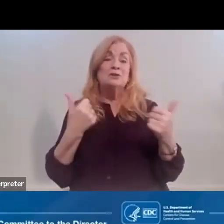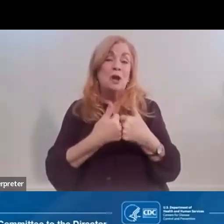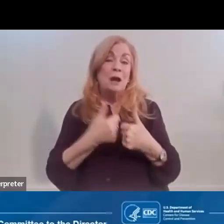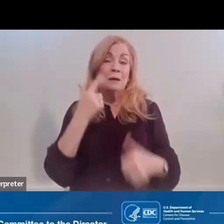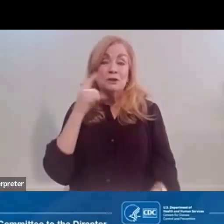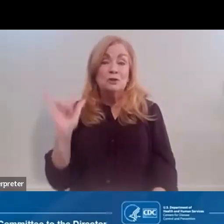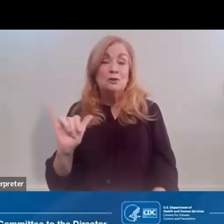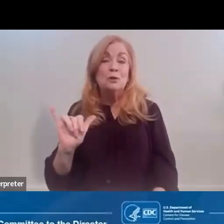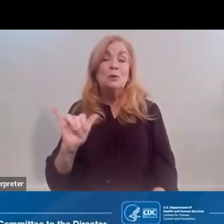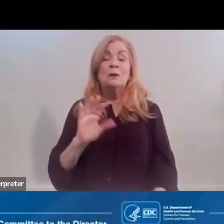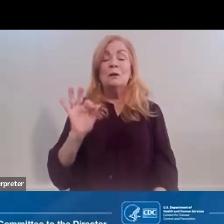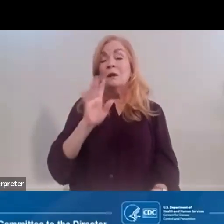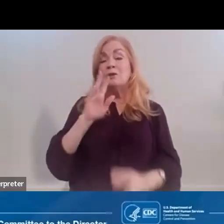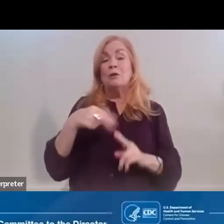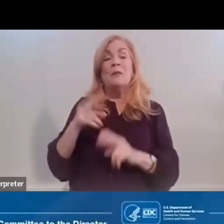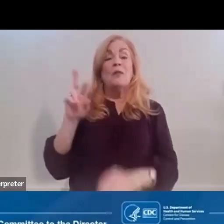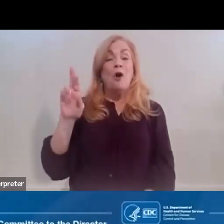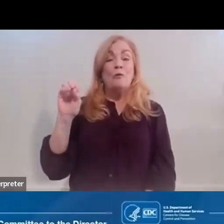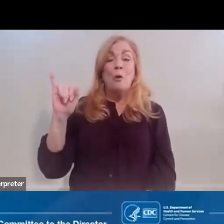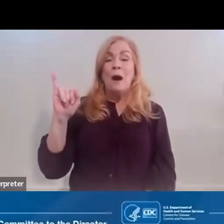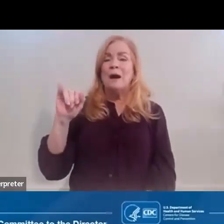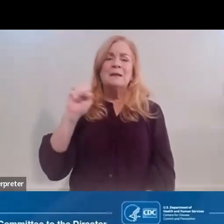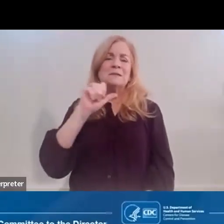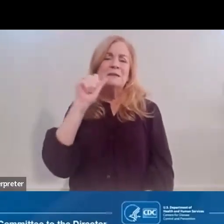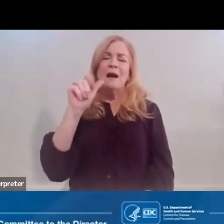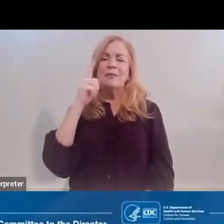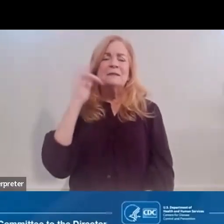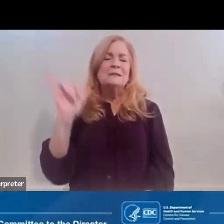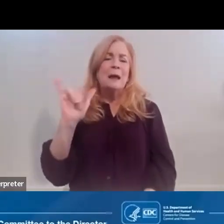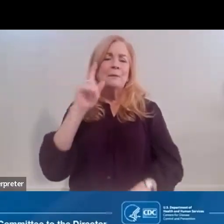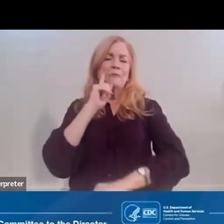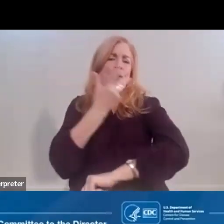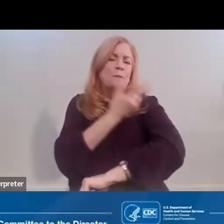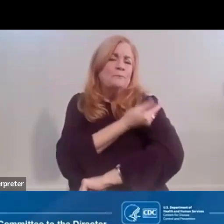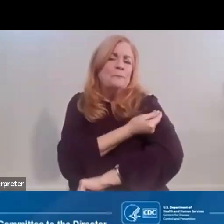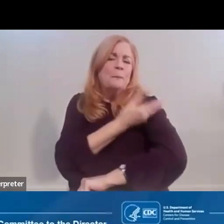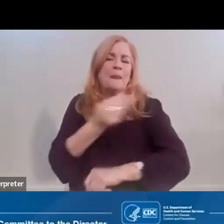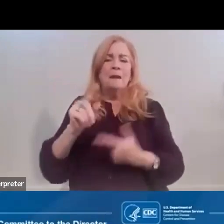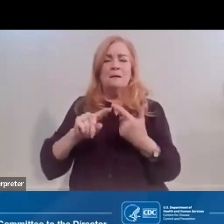the return on investment is not what it is for therapeutics or for vaccines. And so it is a tough, tough space to work in.